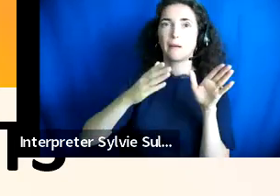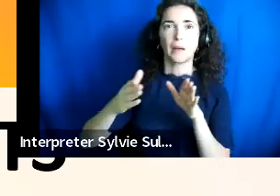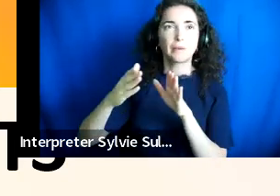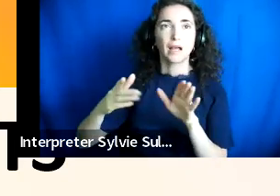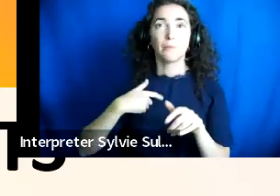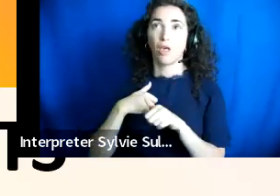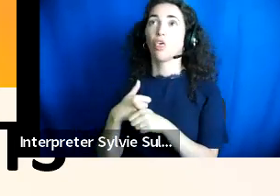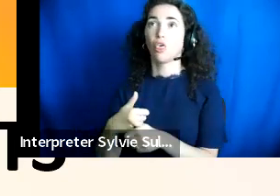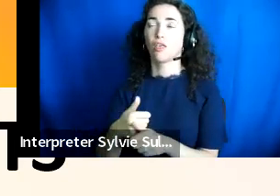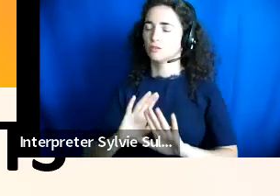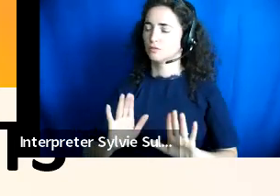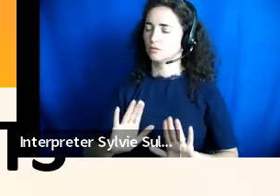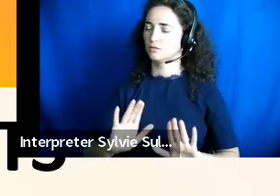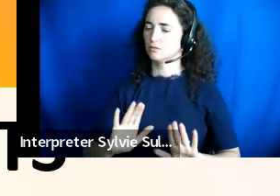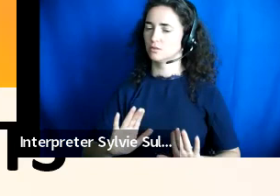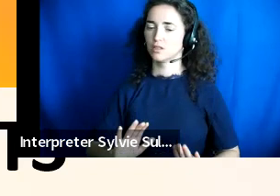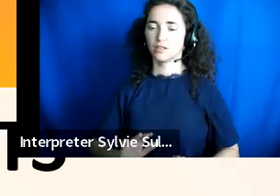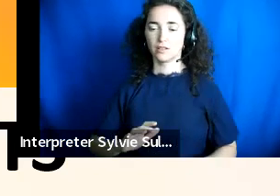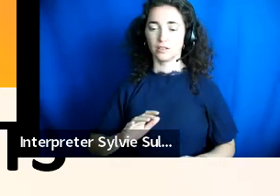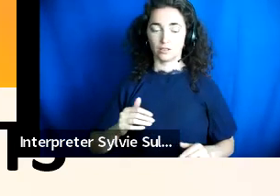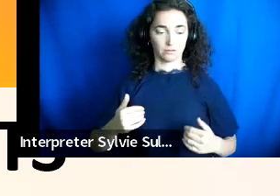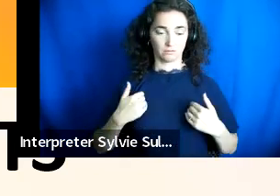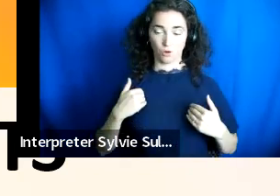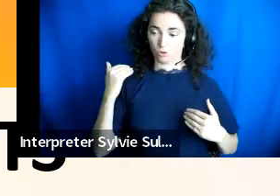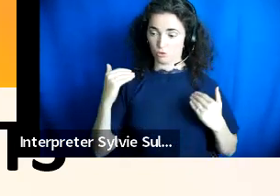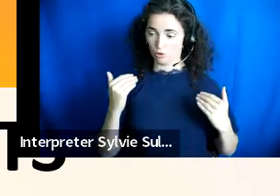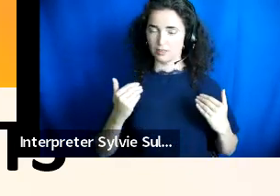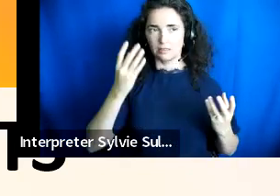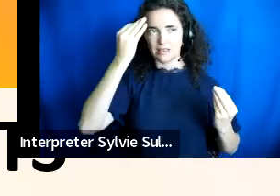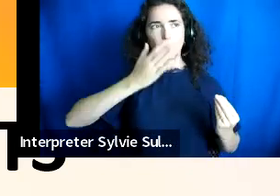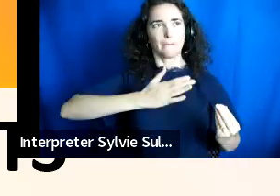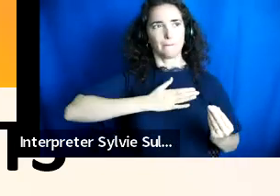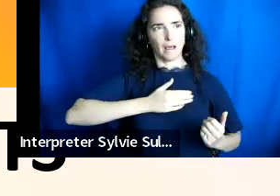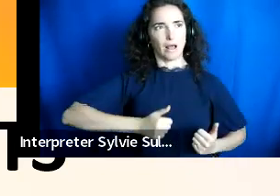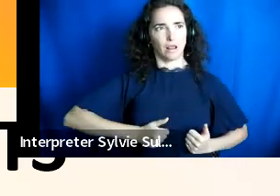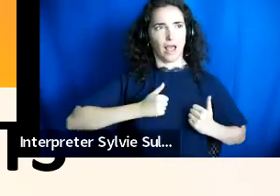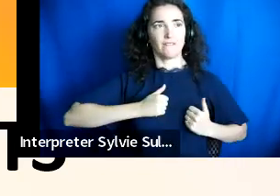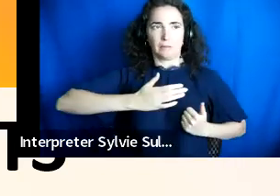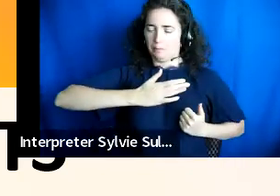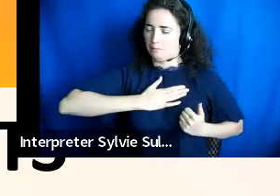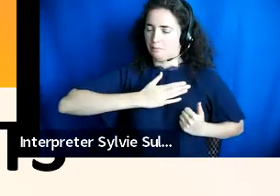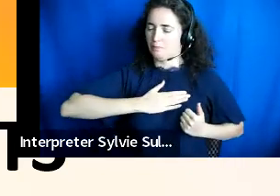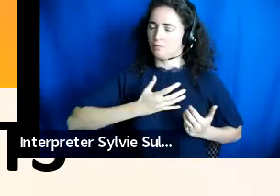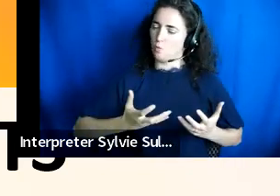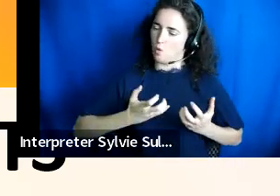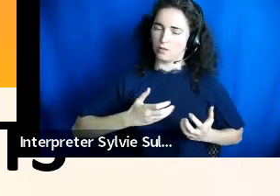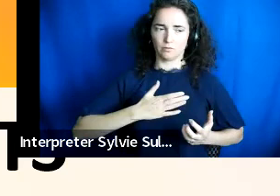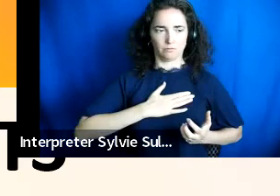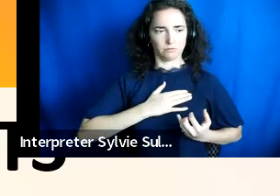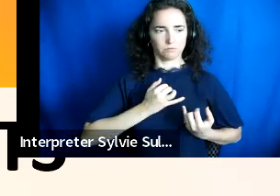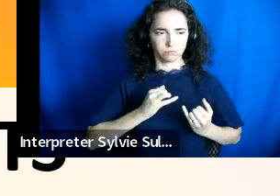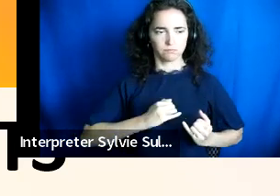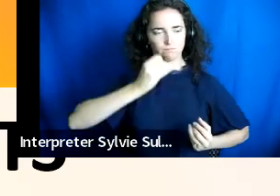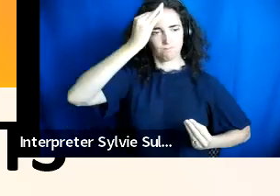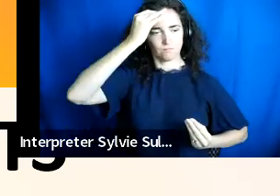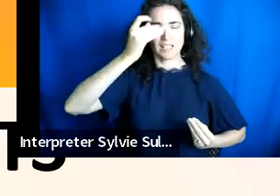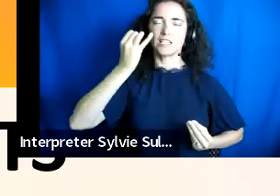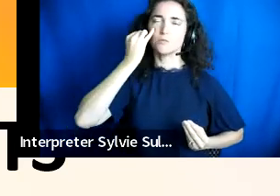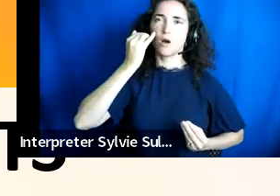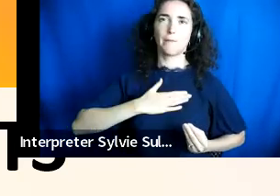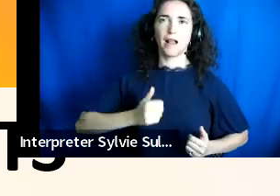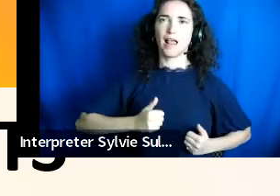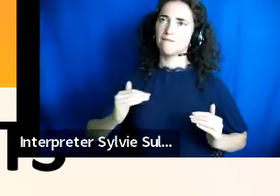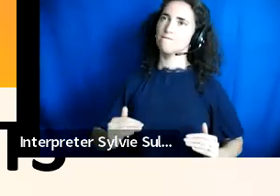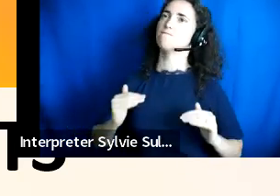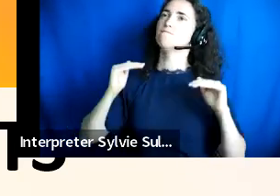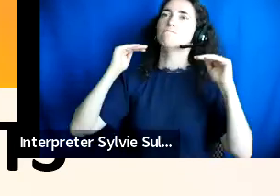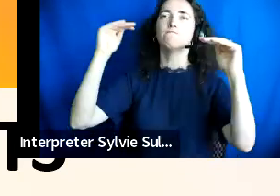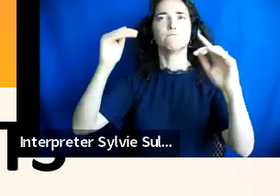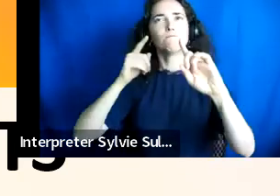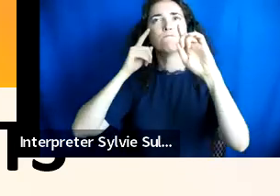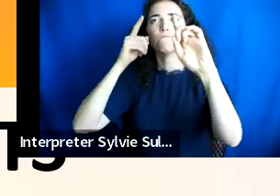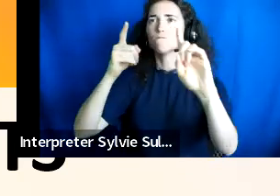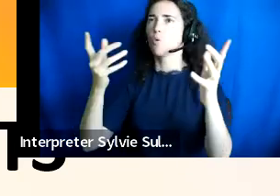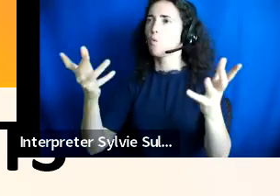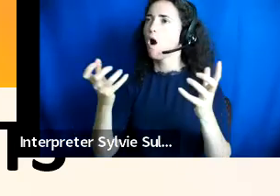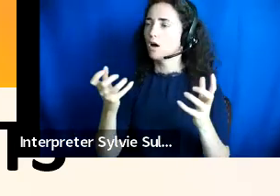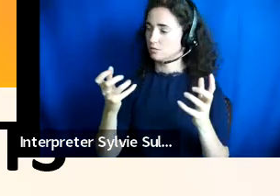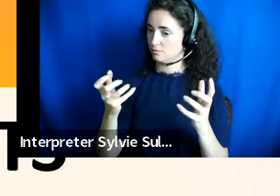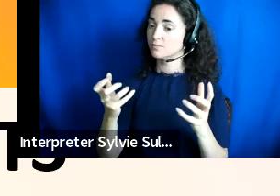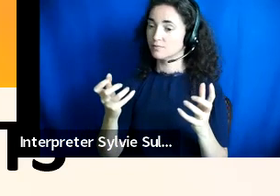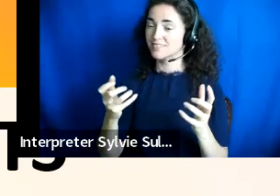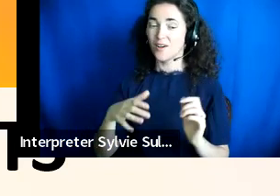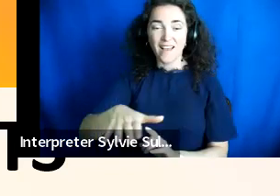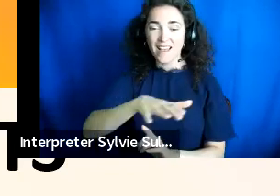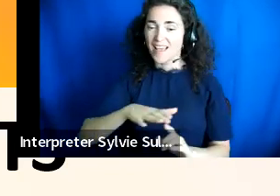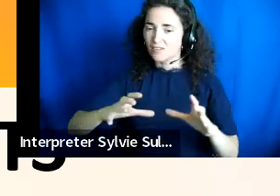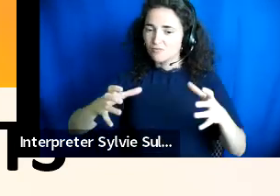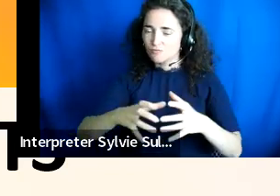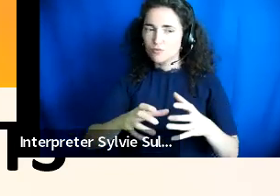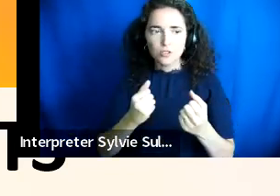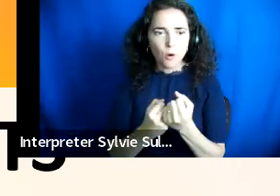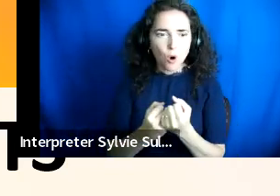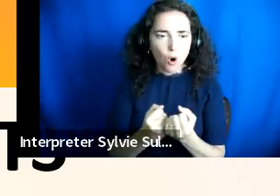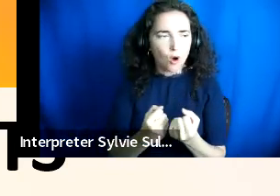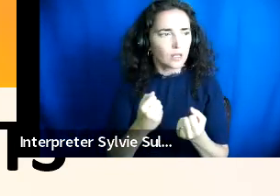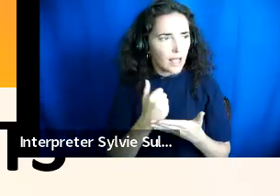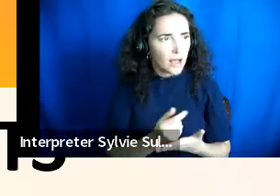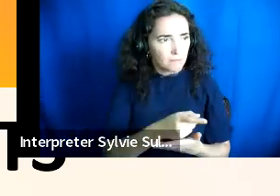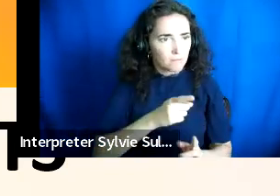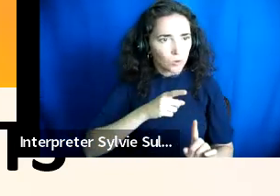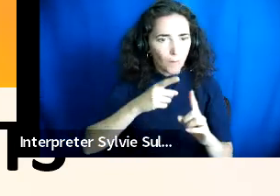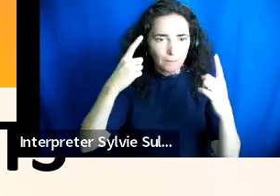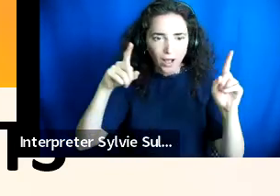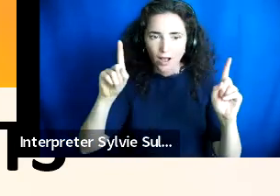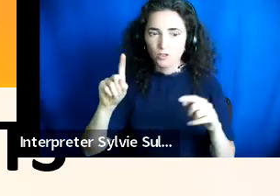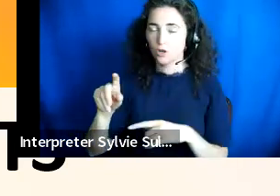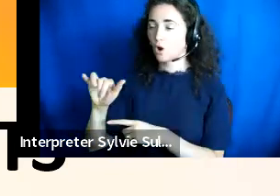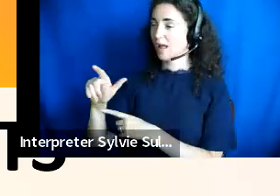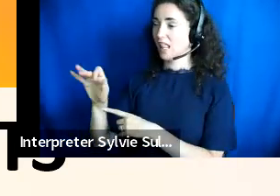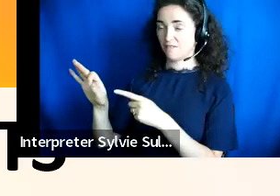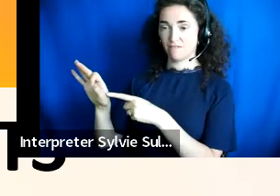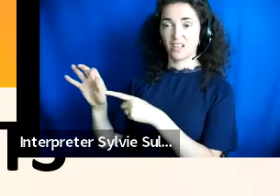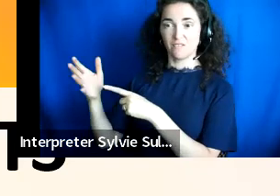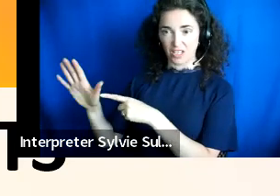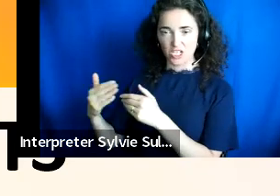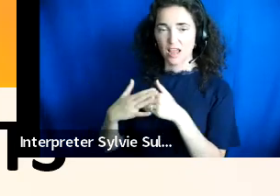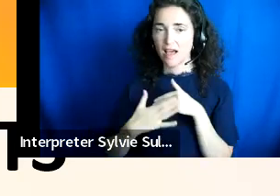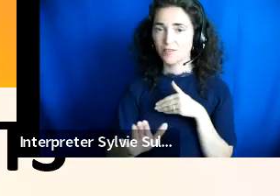This is their office to really think about their life and their very own perspective on their own, with high standards and the support there to allow them to to achieve these goals power past while app this isn't a summer camp. You Learn this stuff.